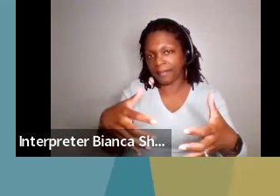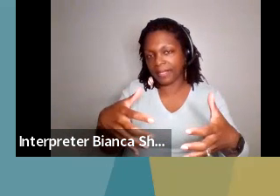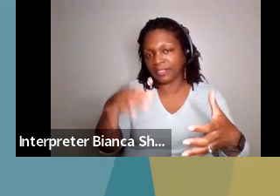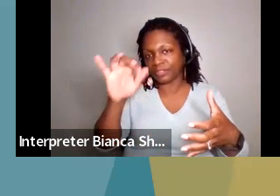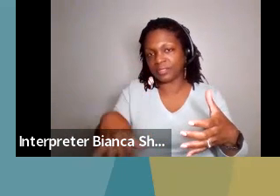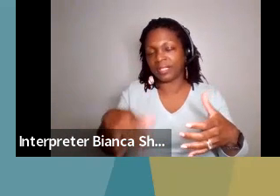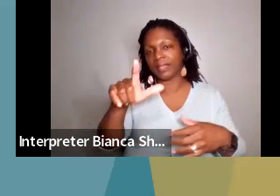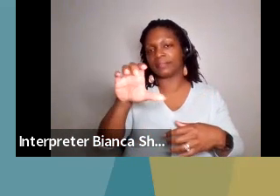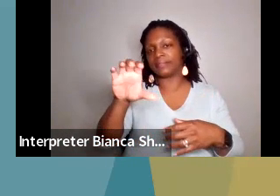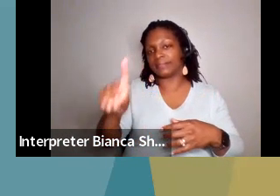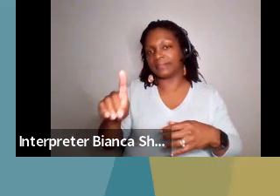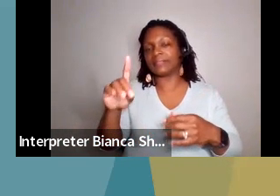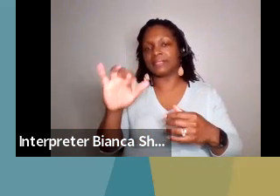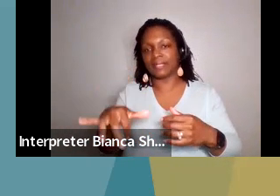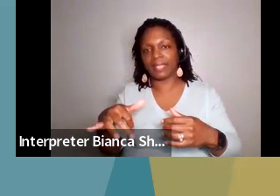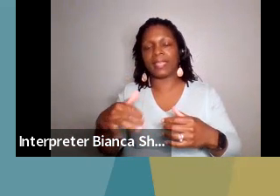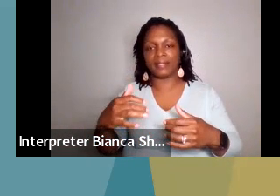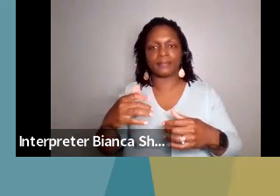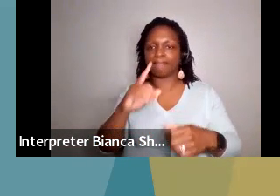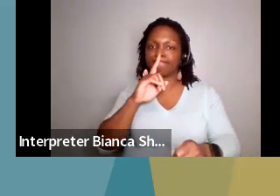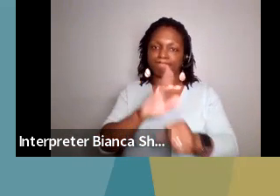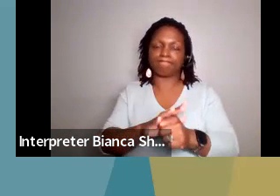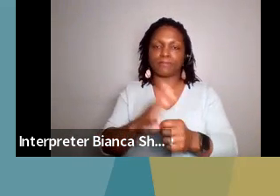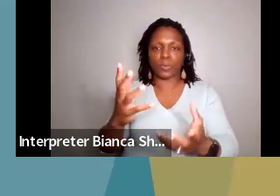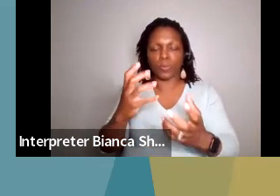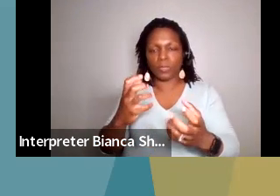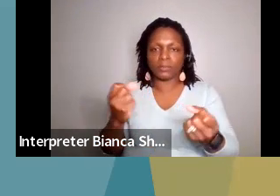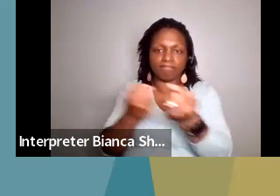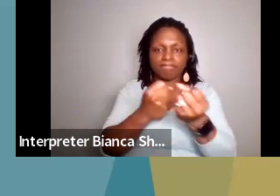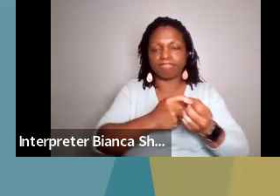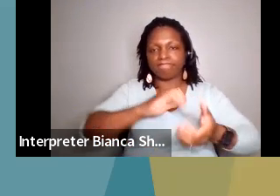Is committed to collaborating with agencies and organizations.